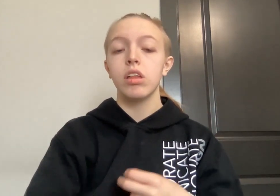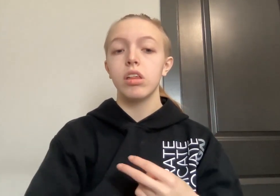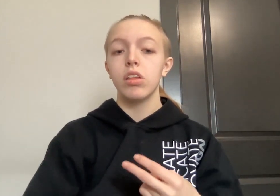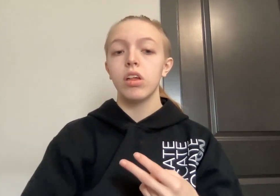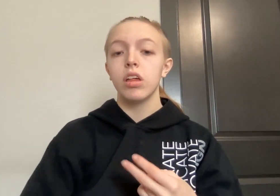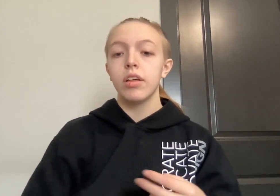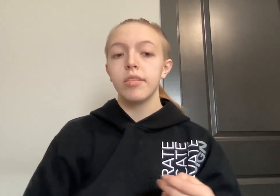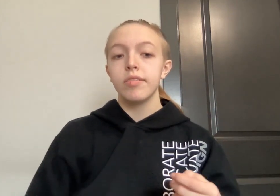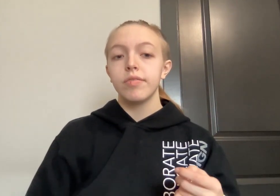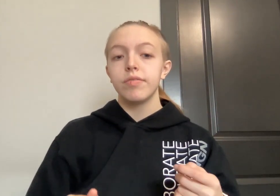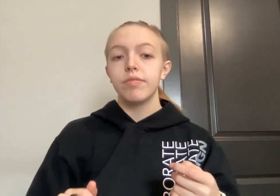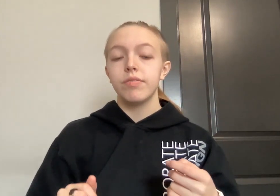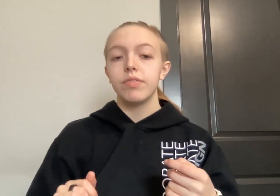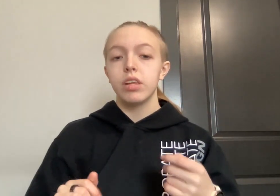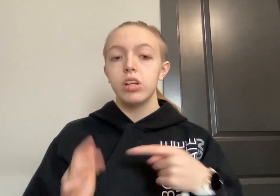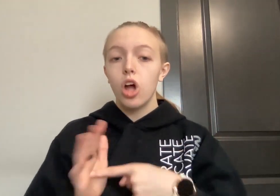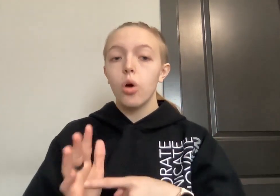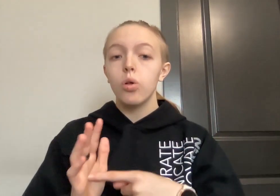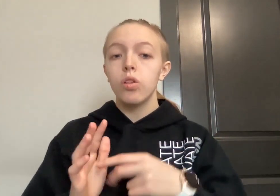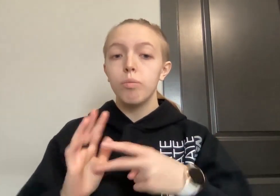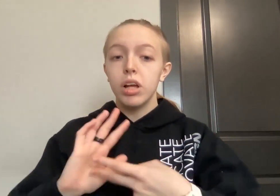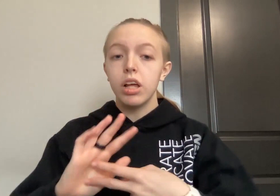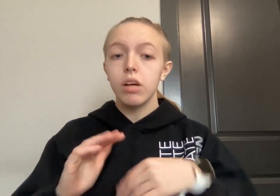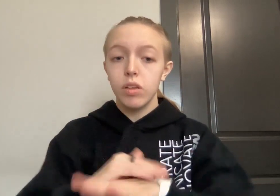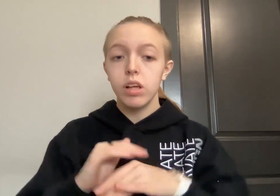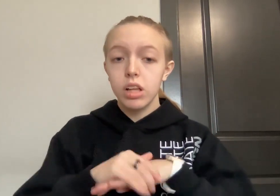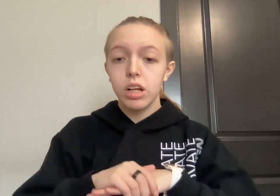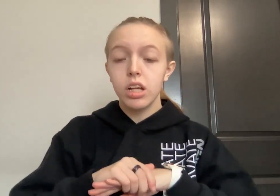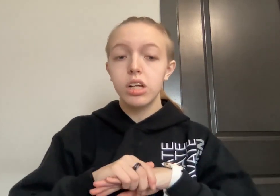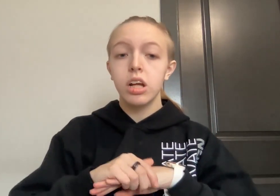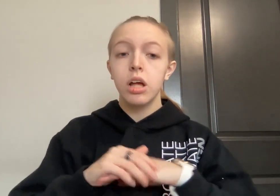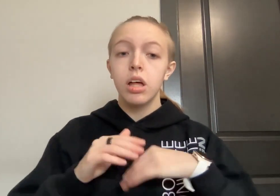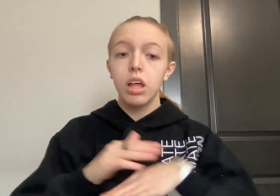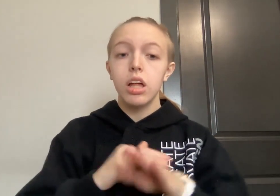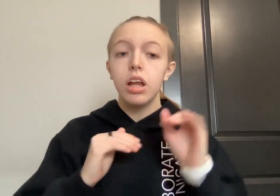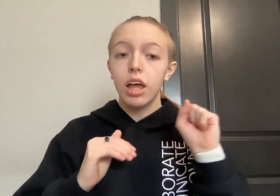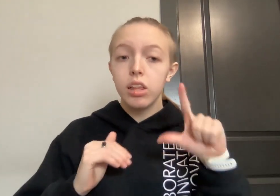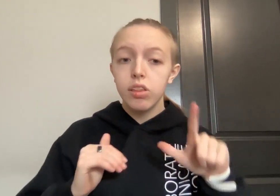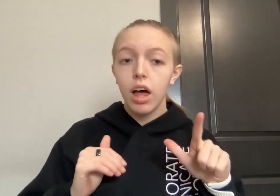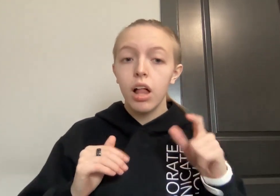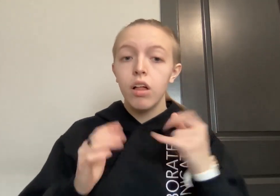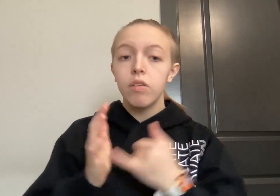shows meaning in English, in ASL